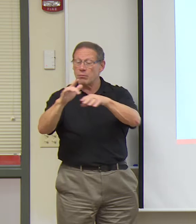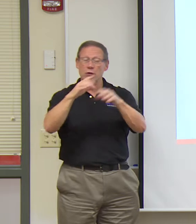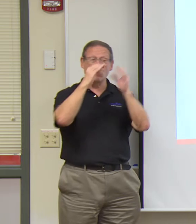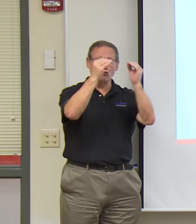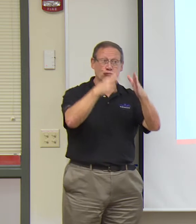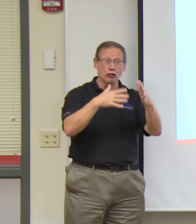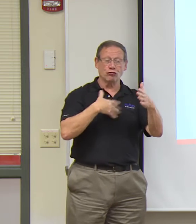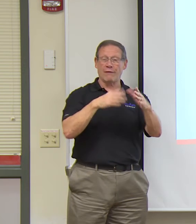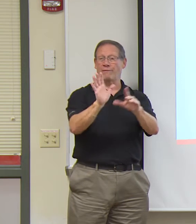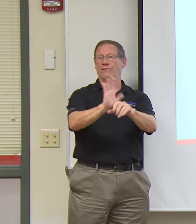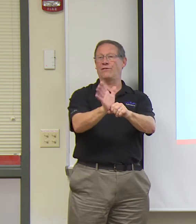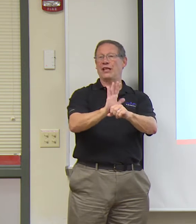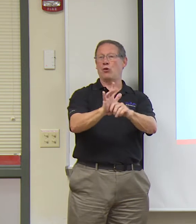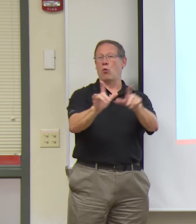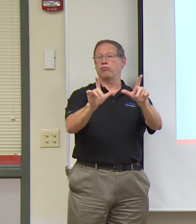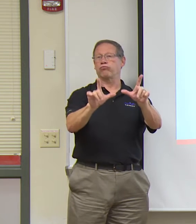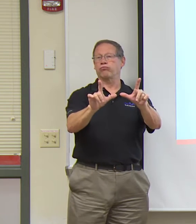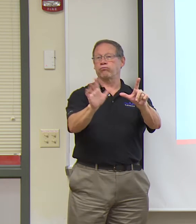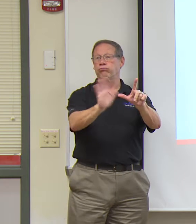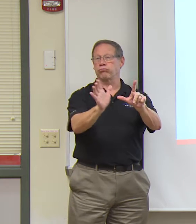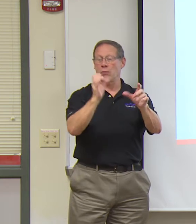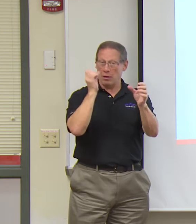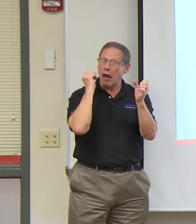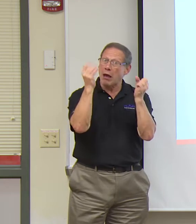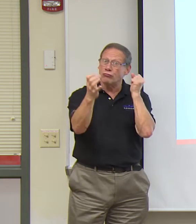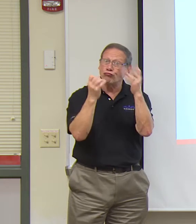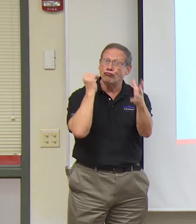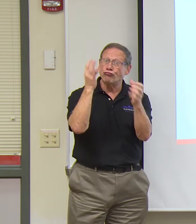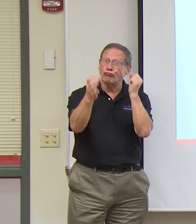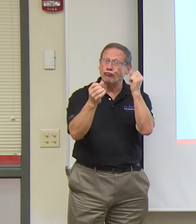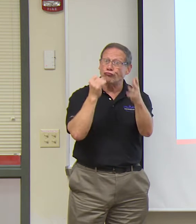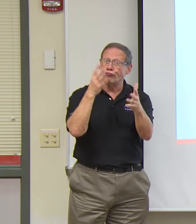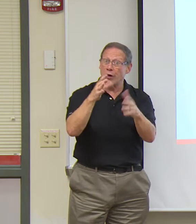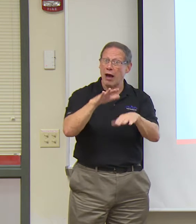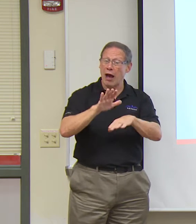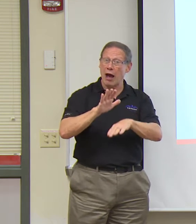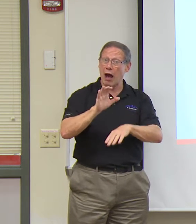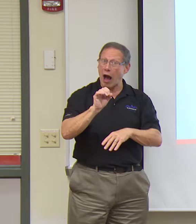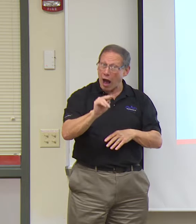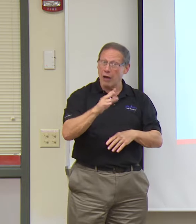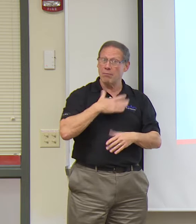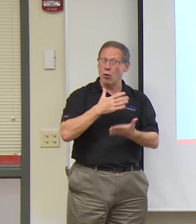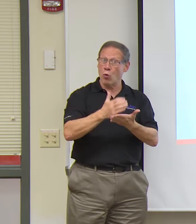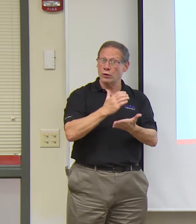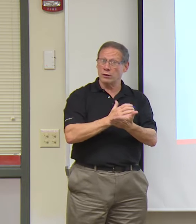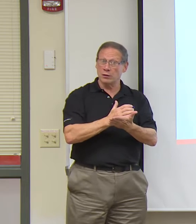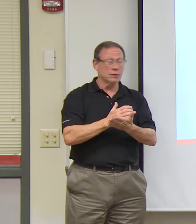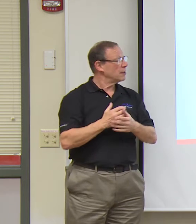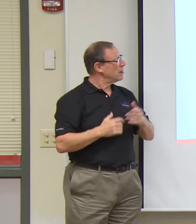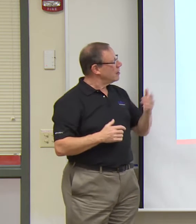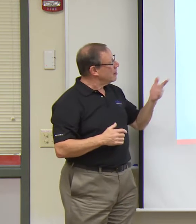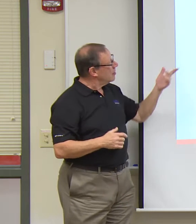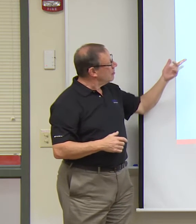and lessons and activity are also put on the home page so students find those right away